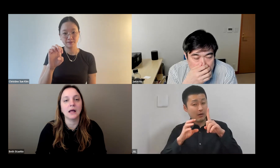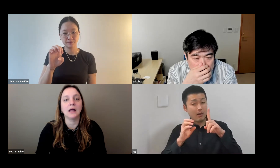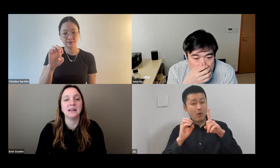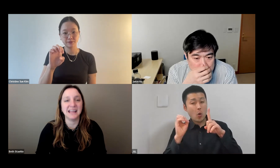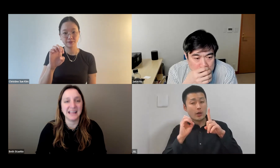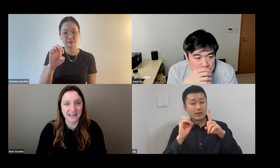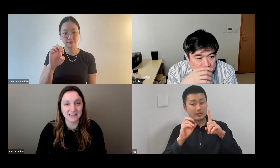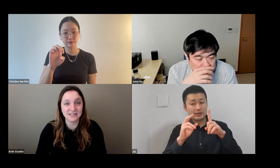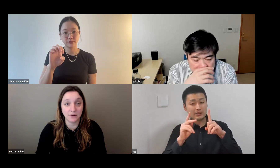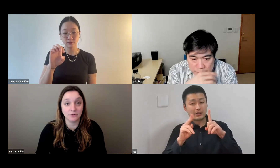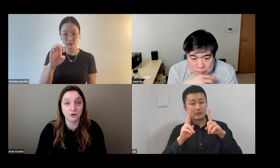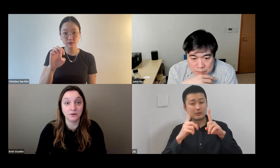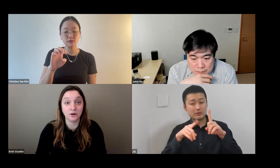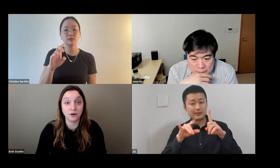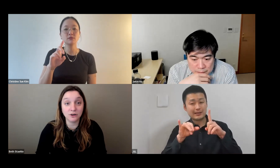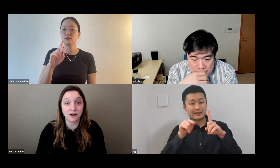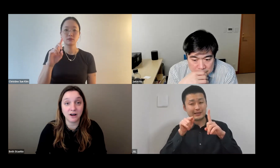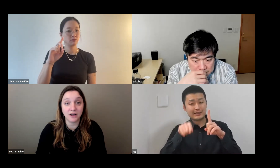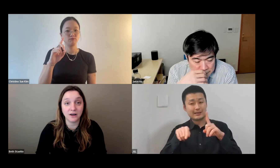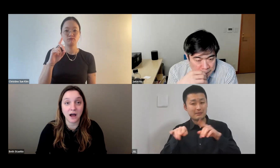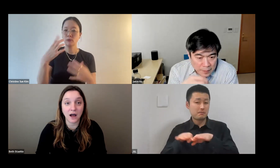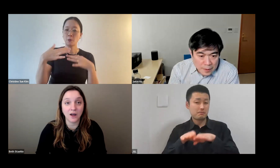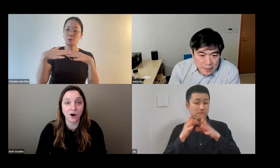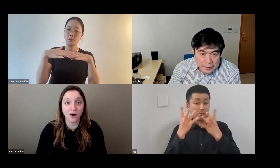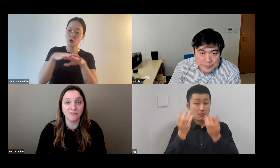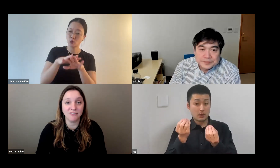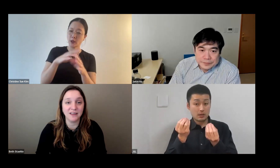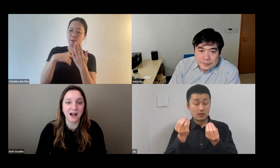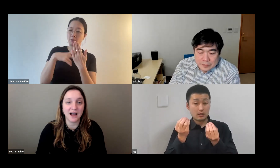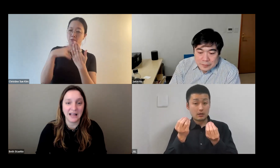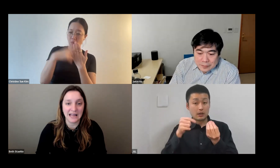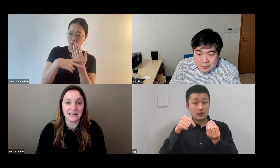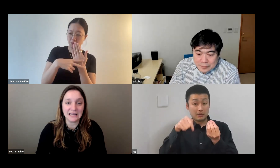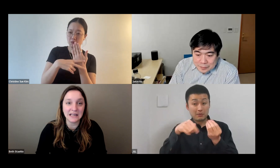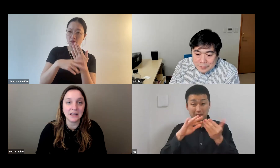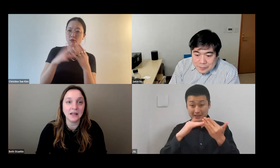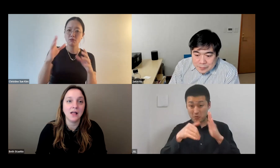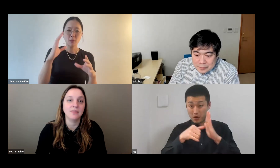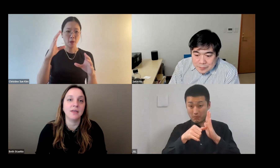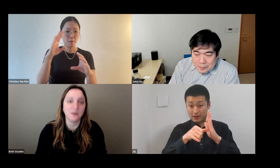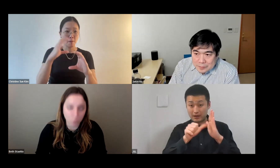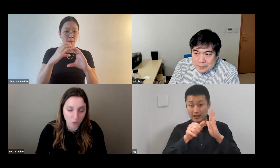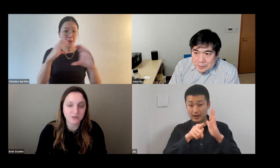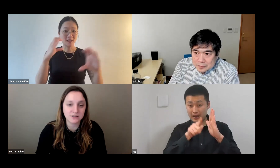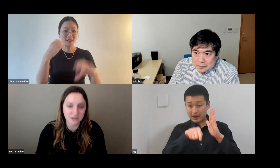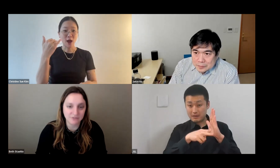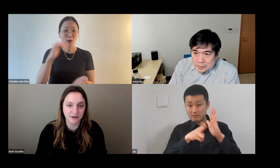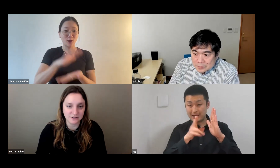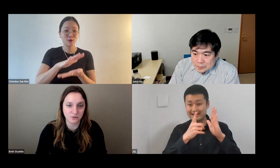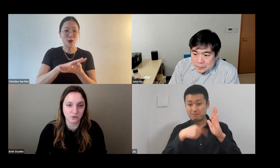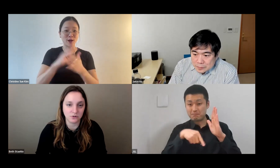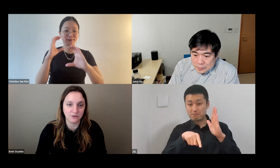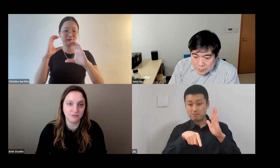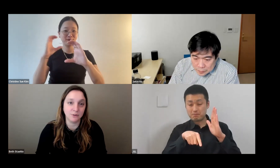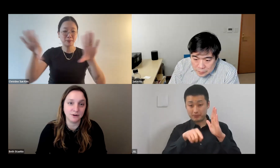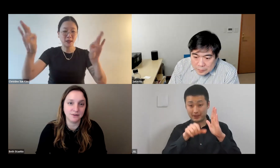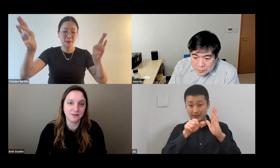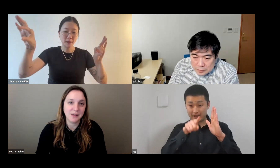and in a town called Irvine, I, r, v, i, n, e. They had one deaf high school, if you will.